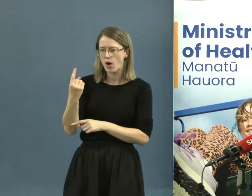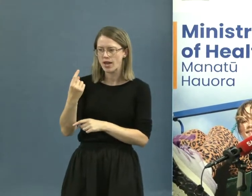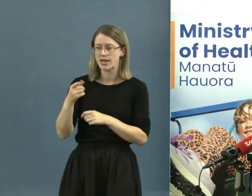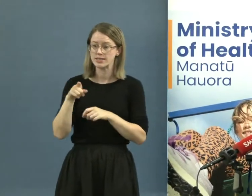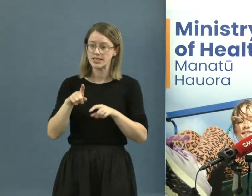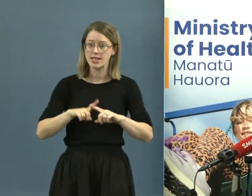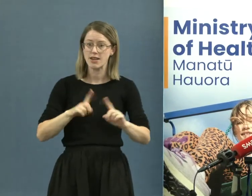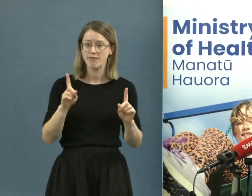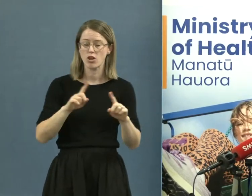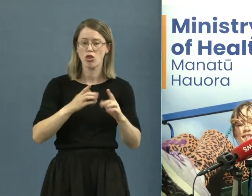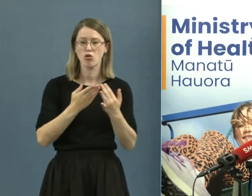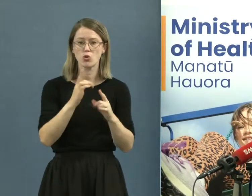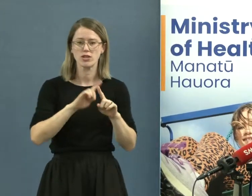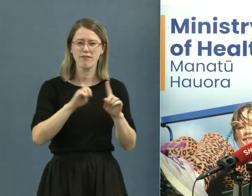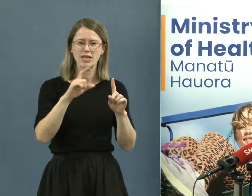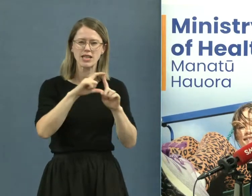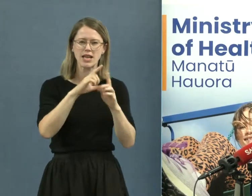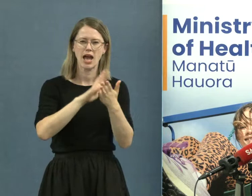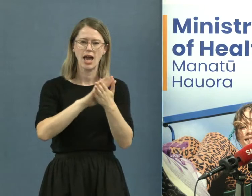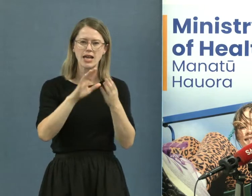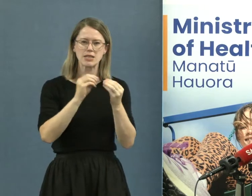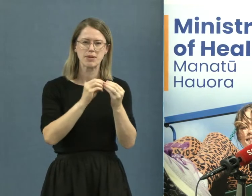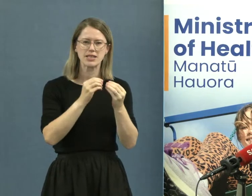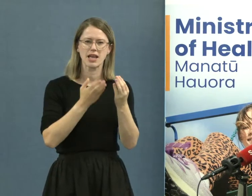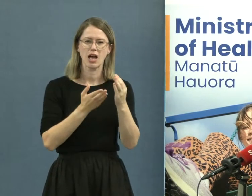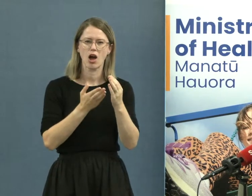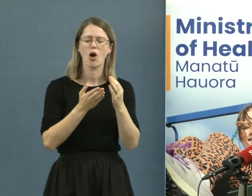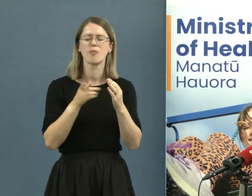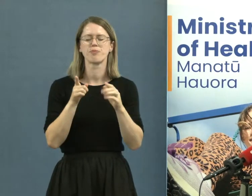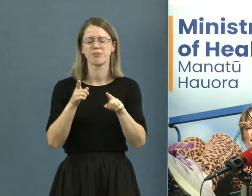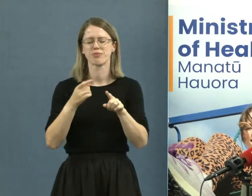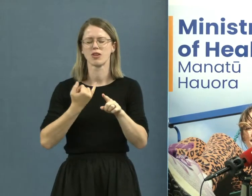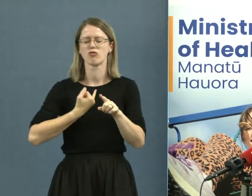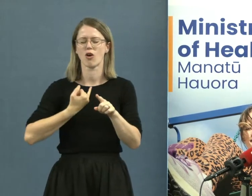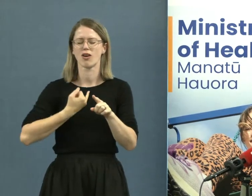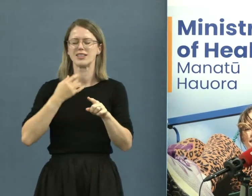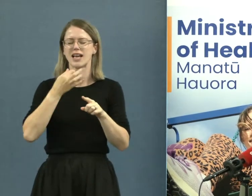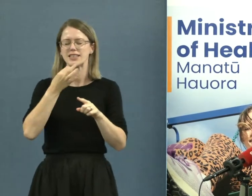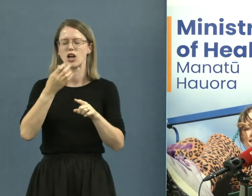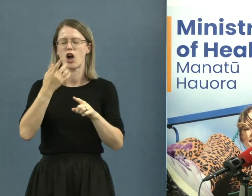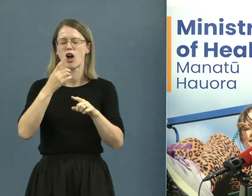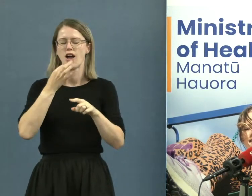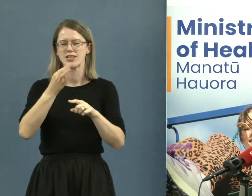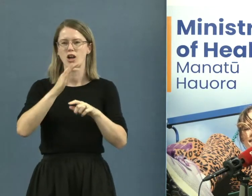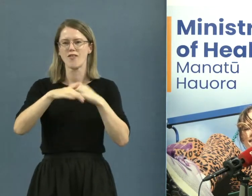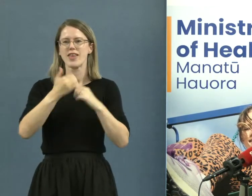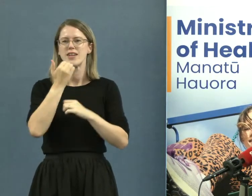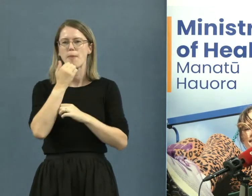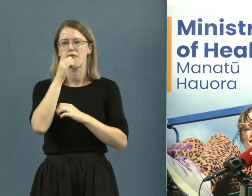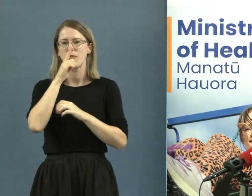birthing suite, sorry, more